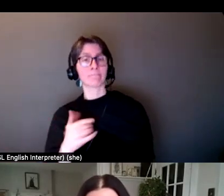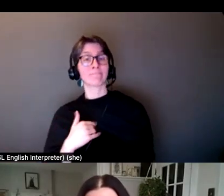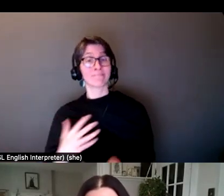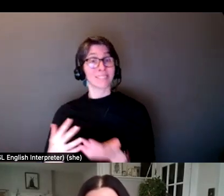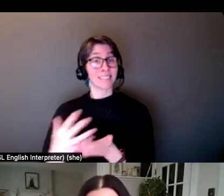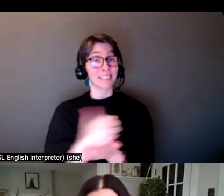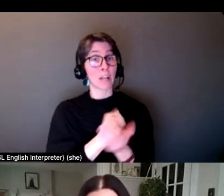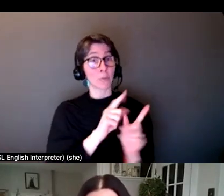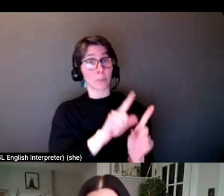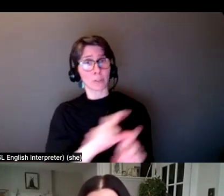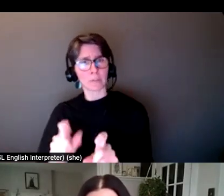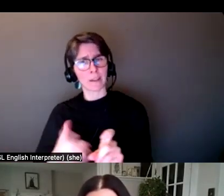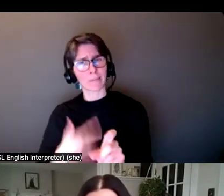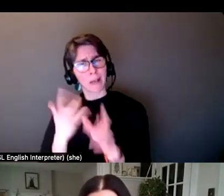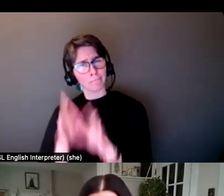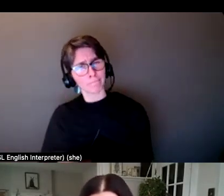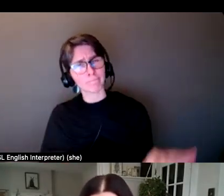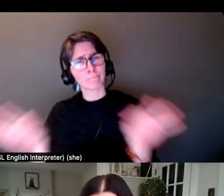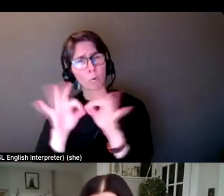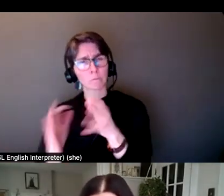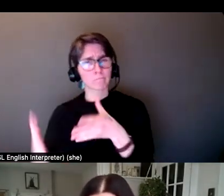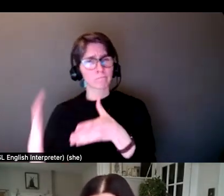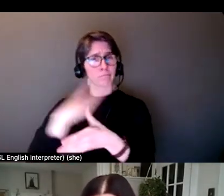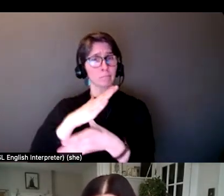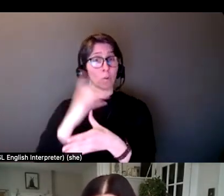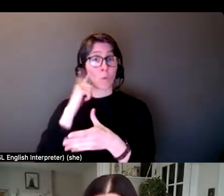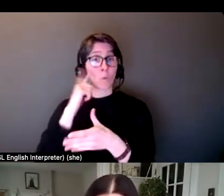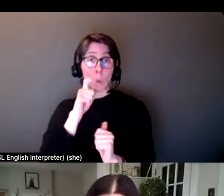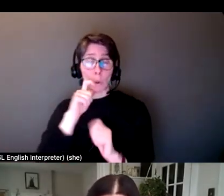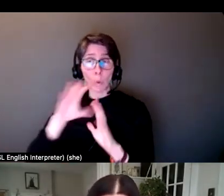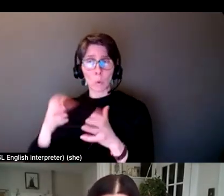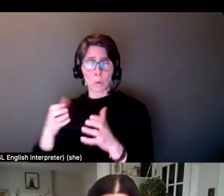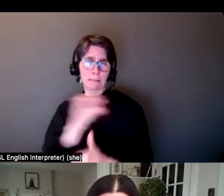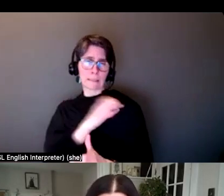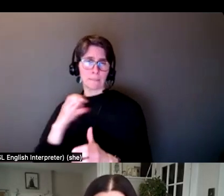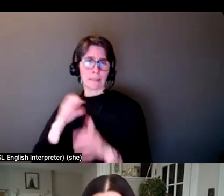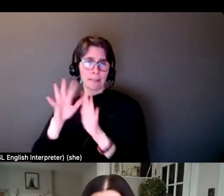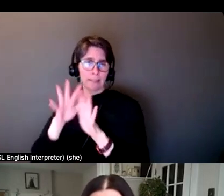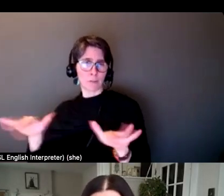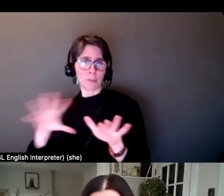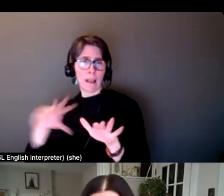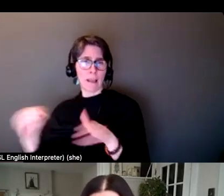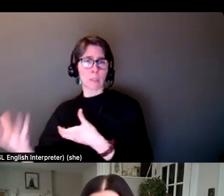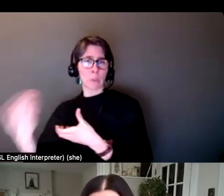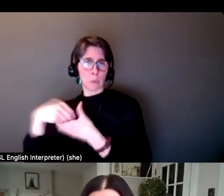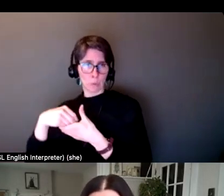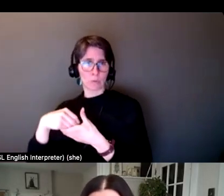really a priority for our Diversity & Inclusion Committee, as we see wage transparency definitely